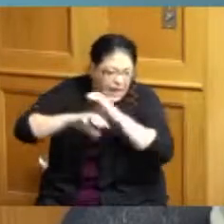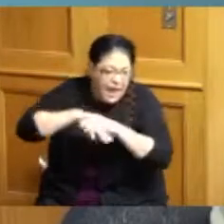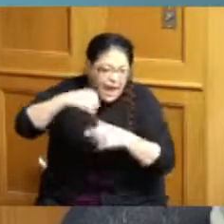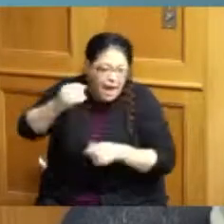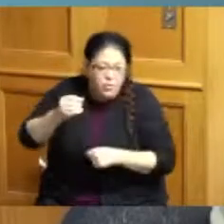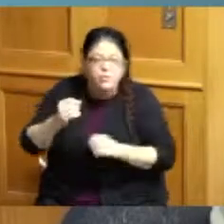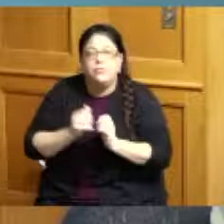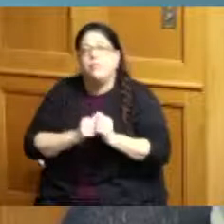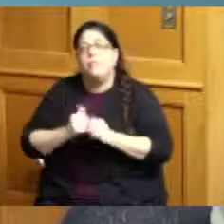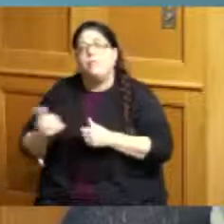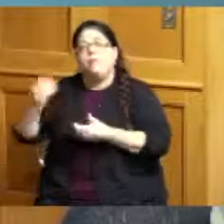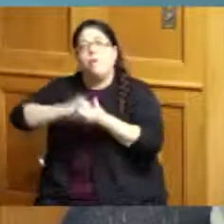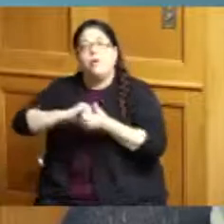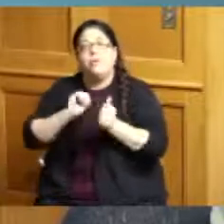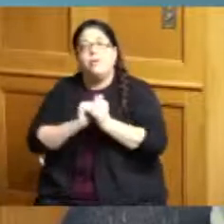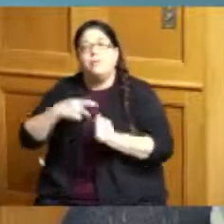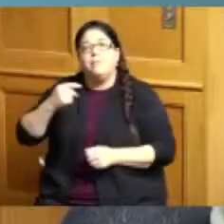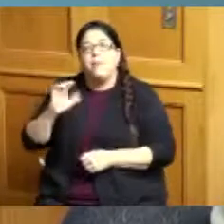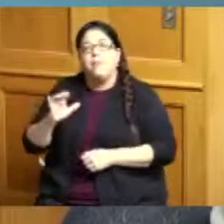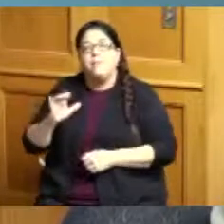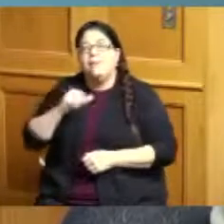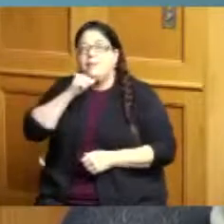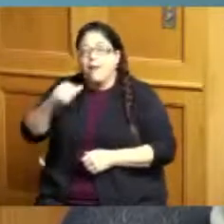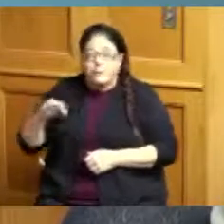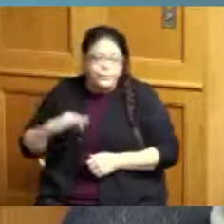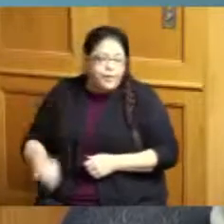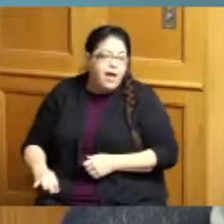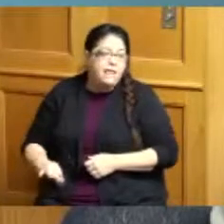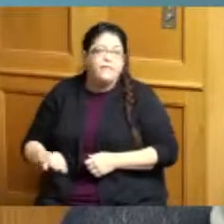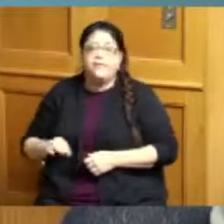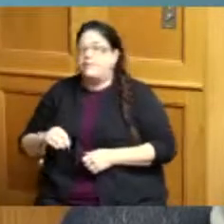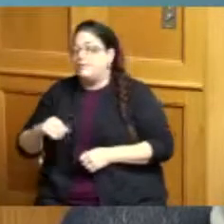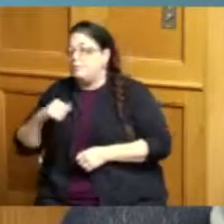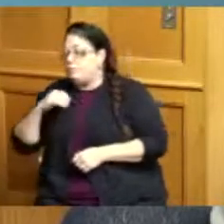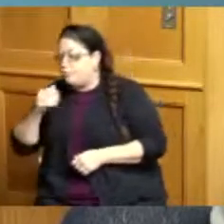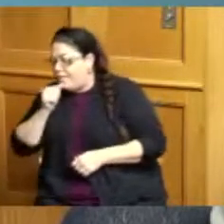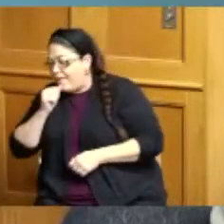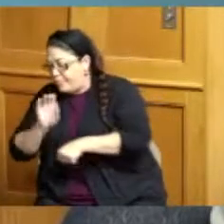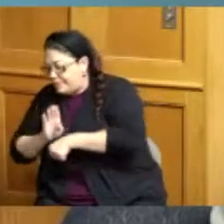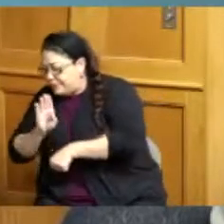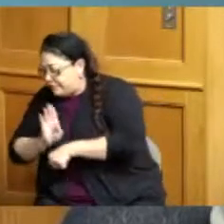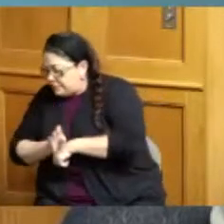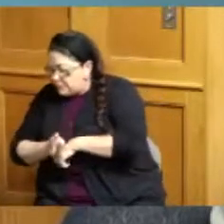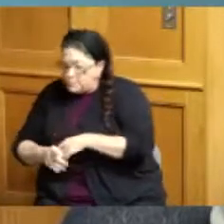the Partnerships of public sector non-profit sector private sector to make it friendly so